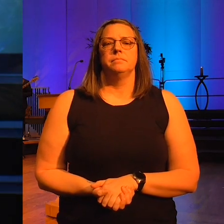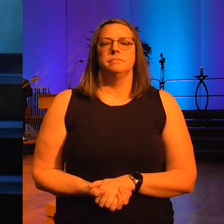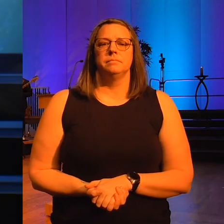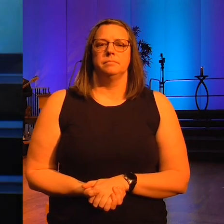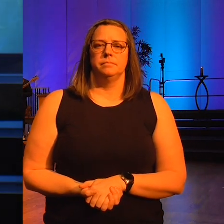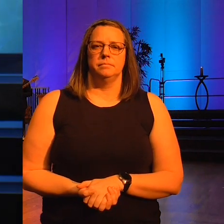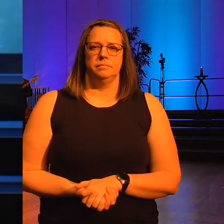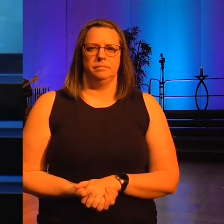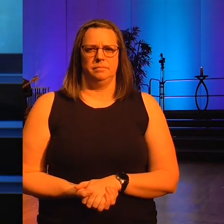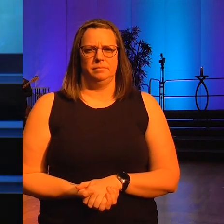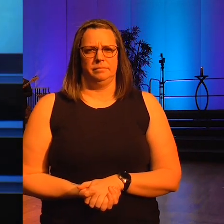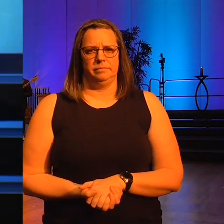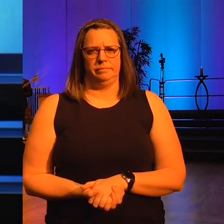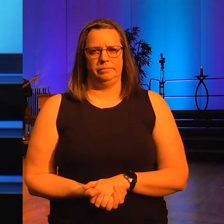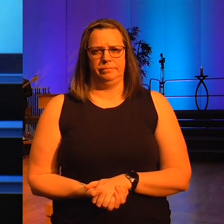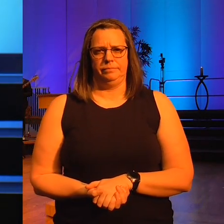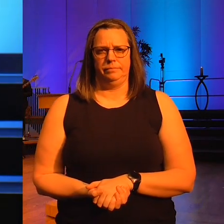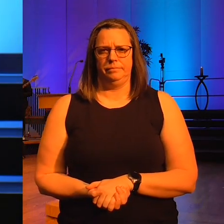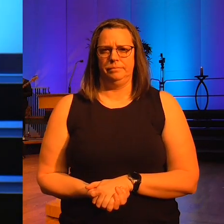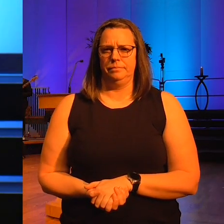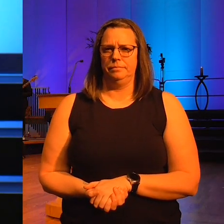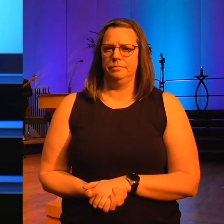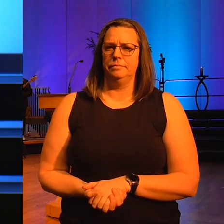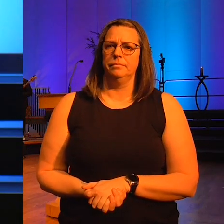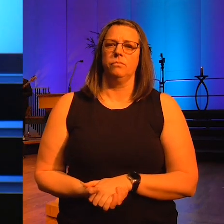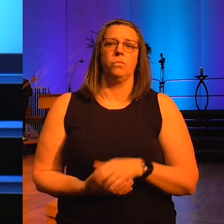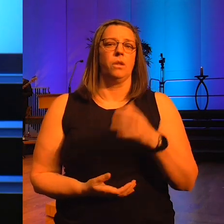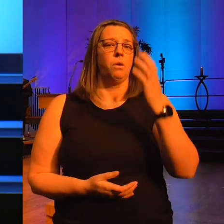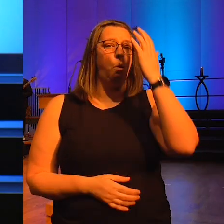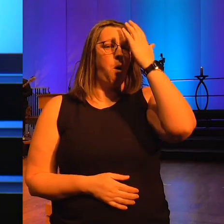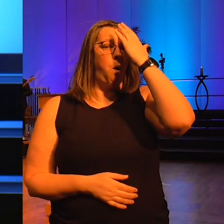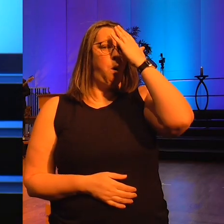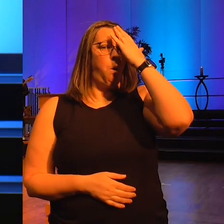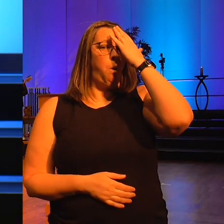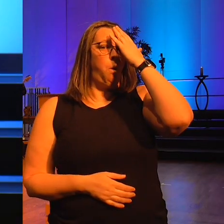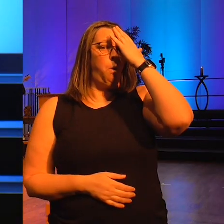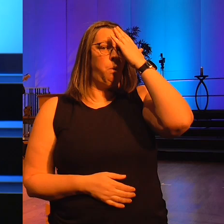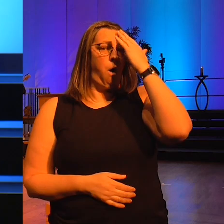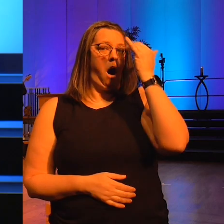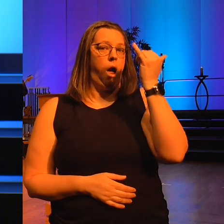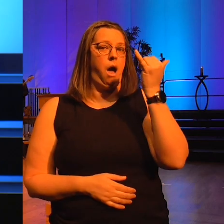why how you come to